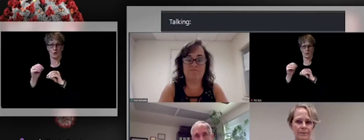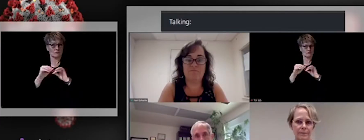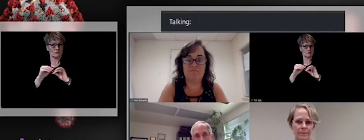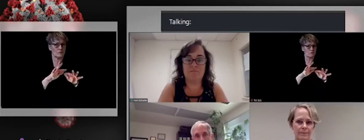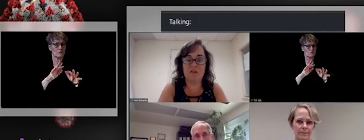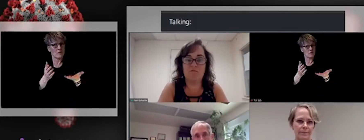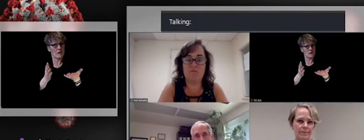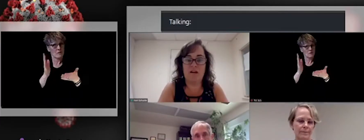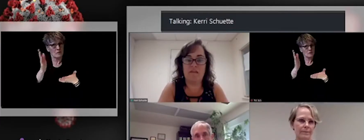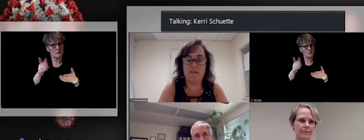I have.